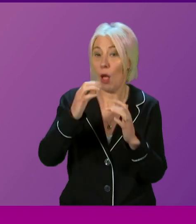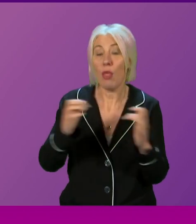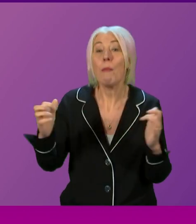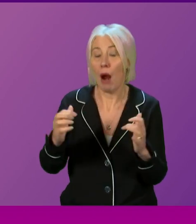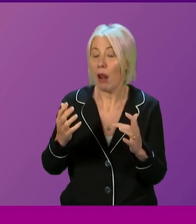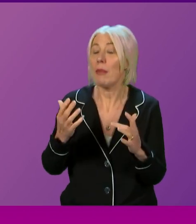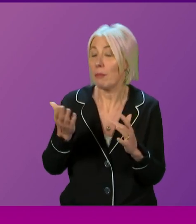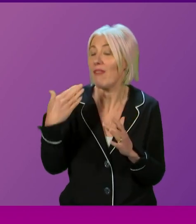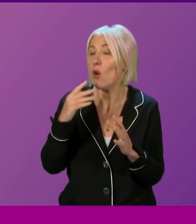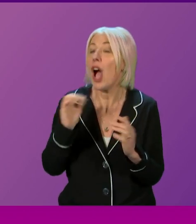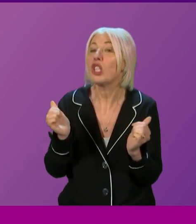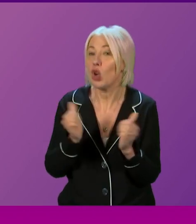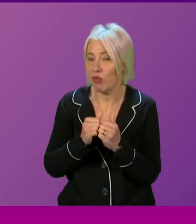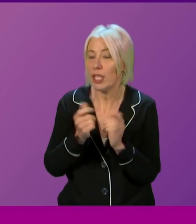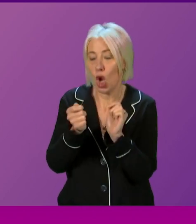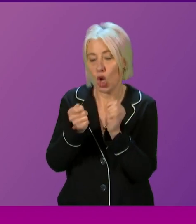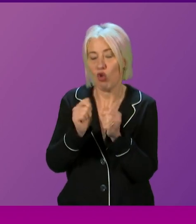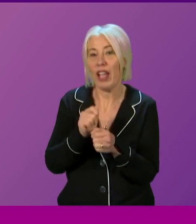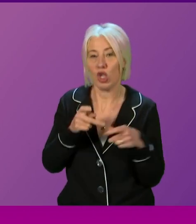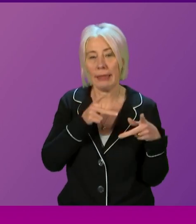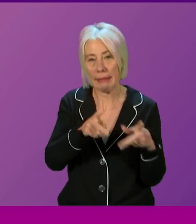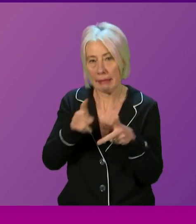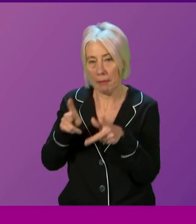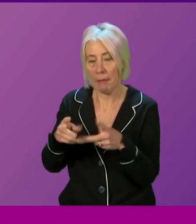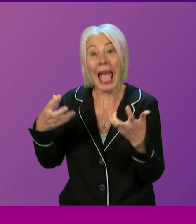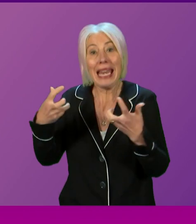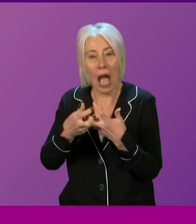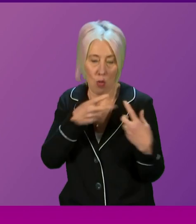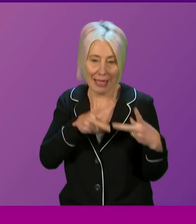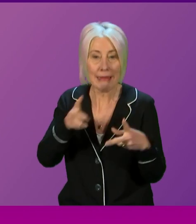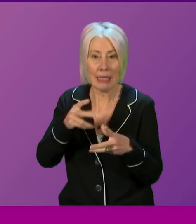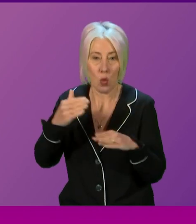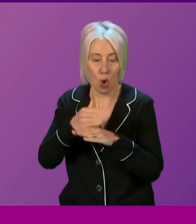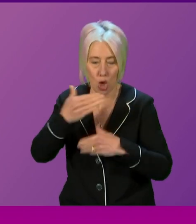agreed a corrections mechanism and how that mechanism operates.